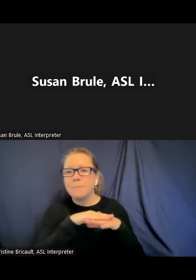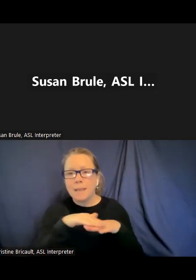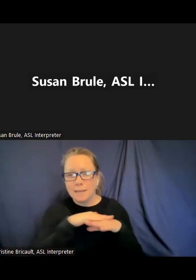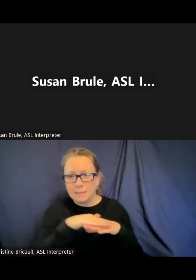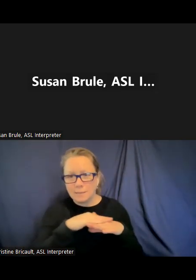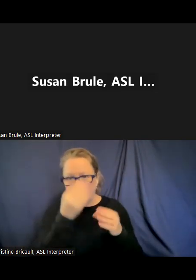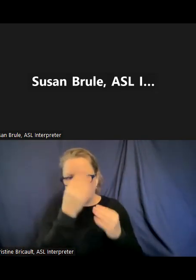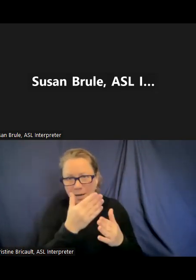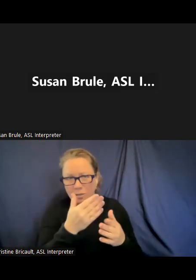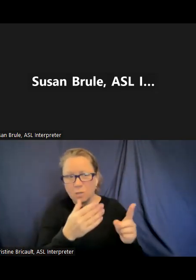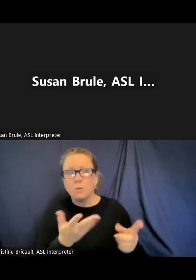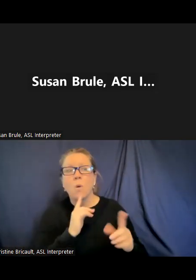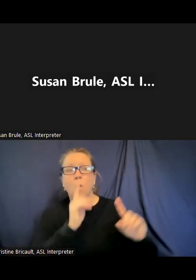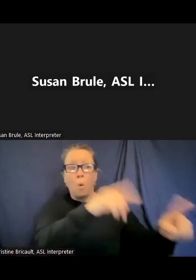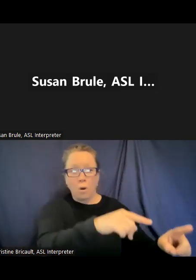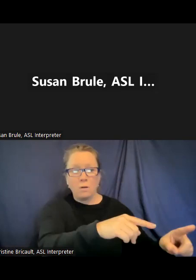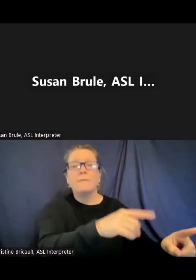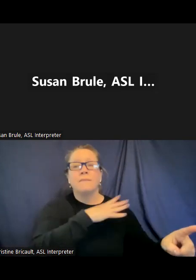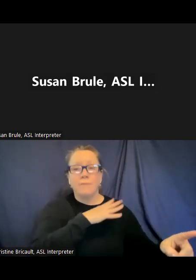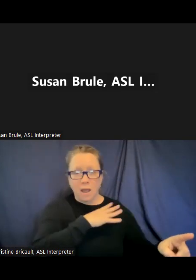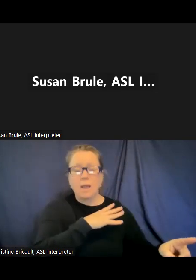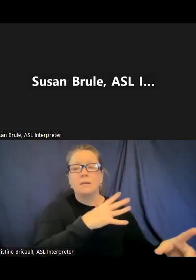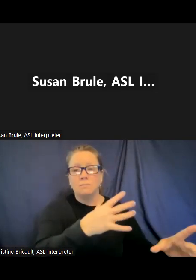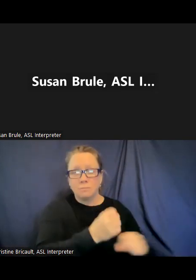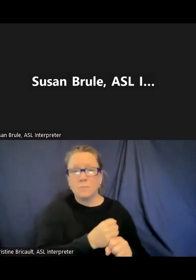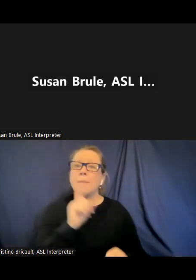order to order that equipment. So, they're going to need to know what the equipment is.